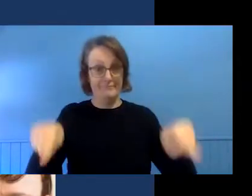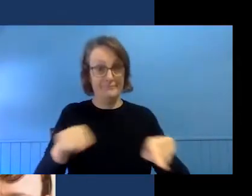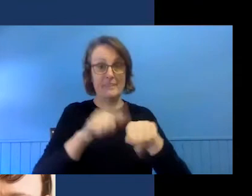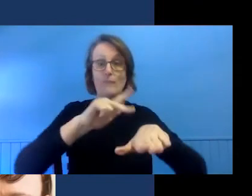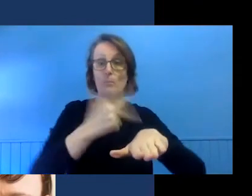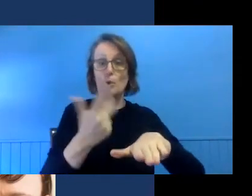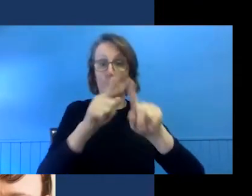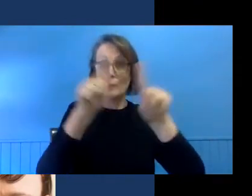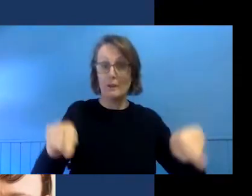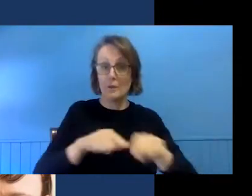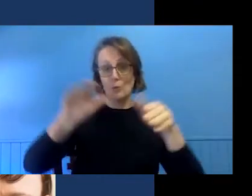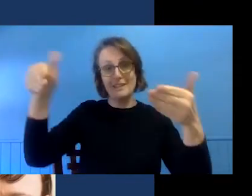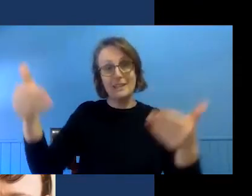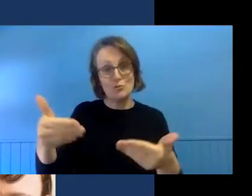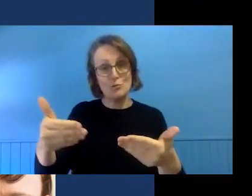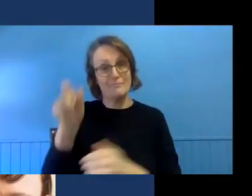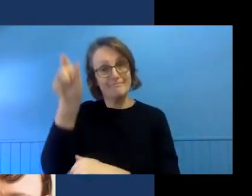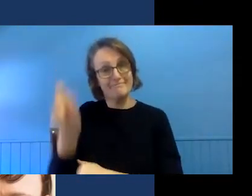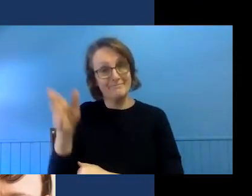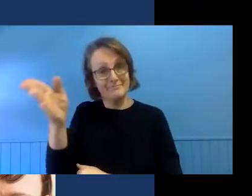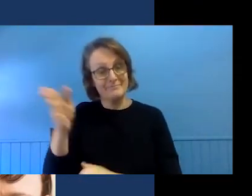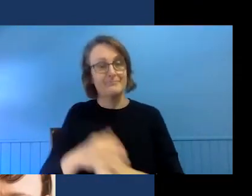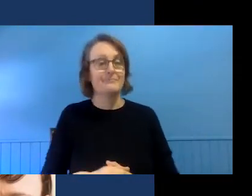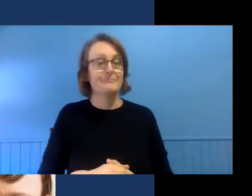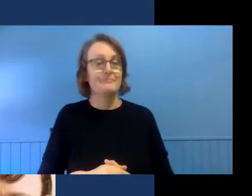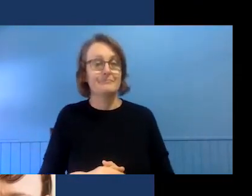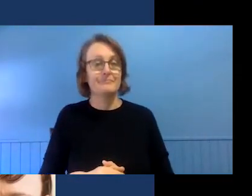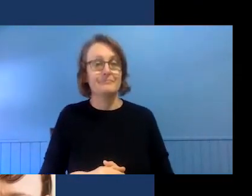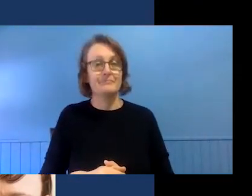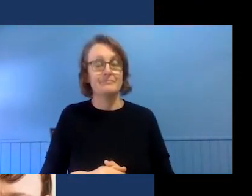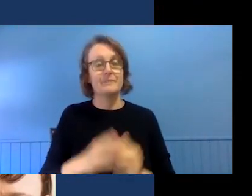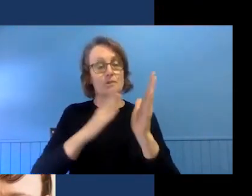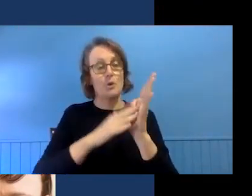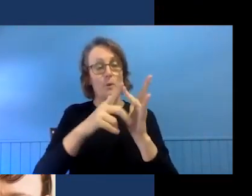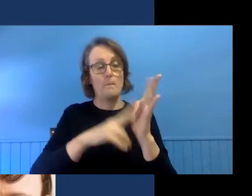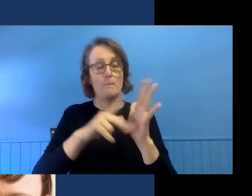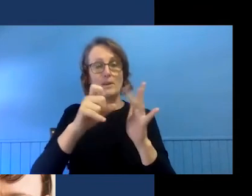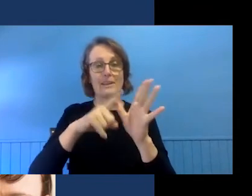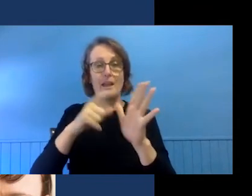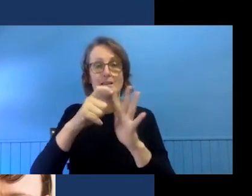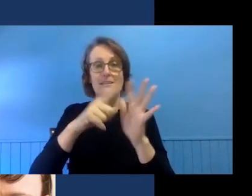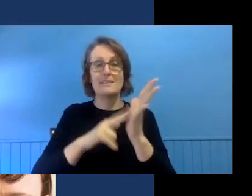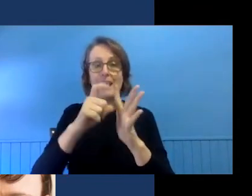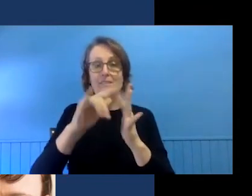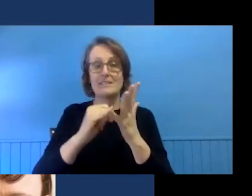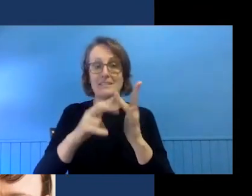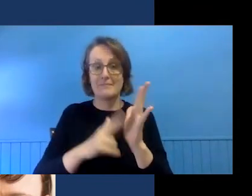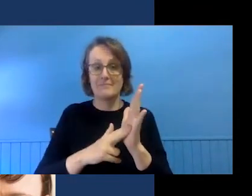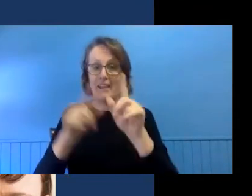slide to introduce our guest speaker. There is a title to introduce Monica Davidson. Next to her head shot, a cropped image of a